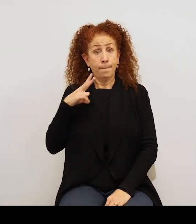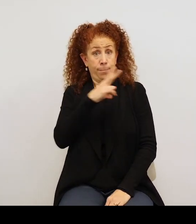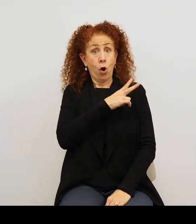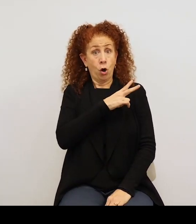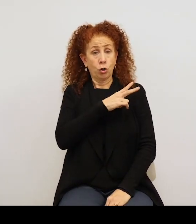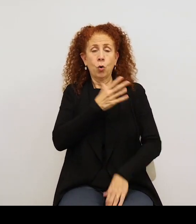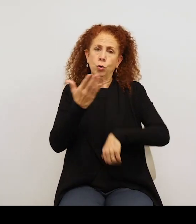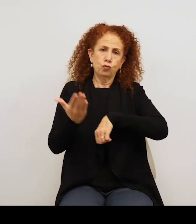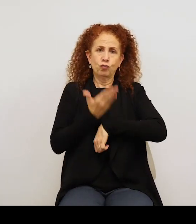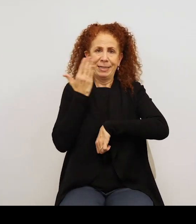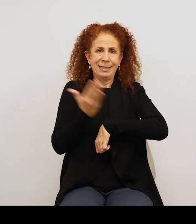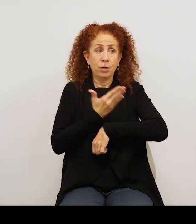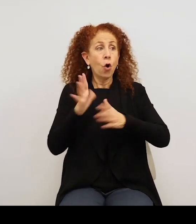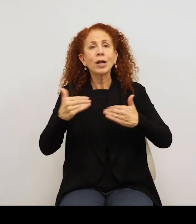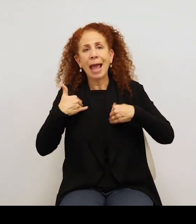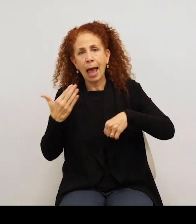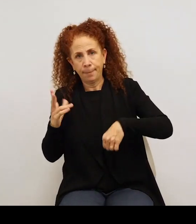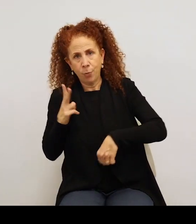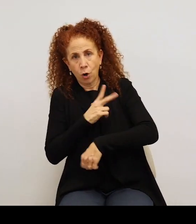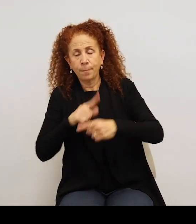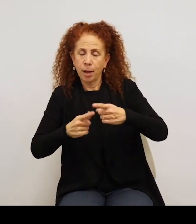I mean, it was already a park before. It was redone.